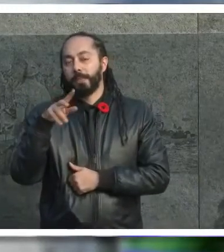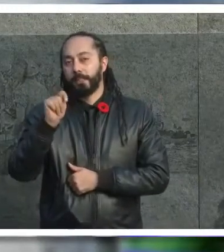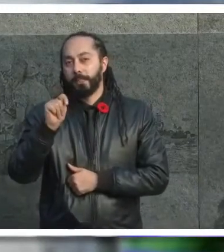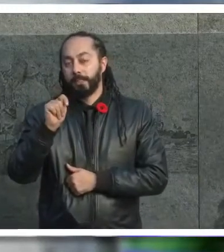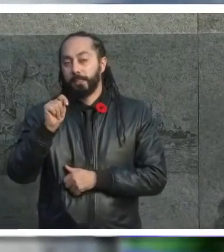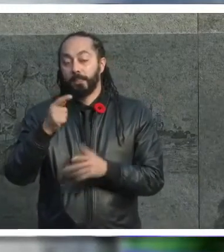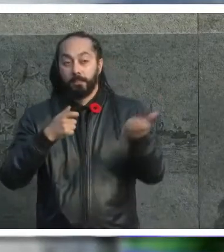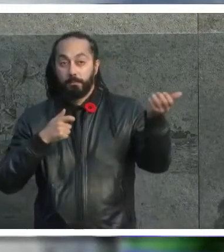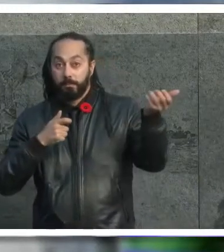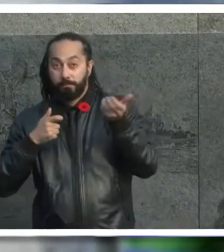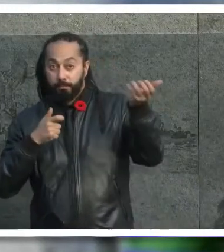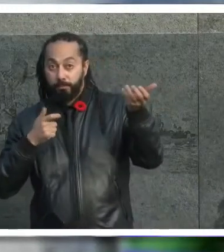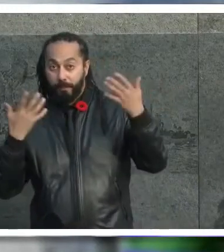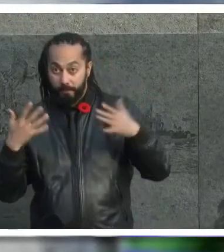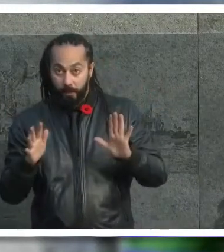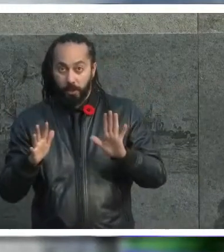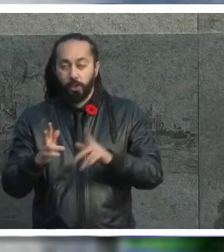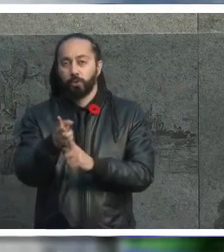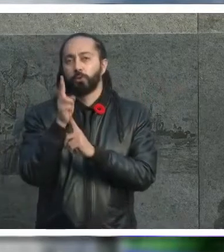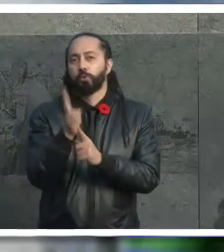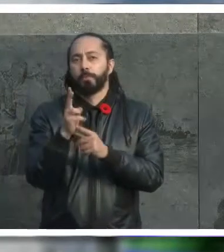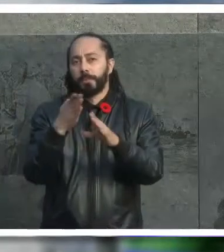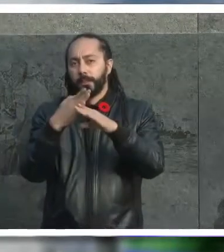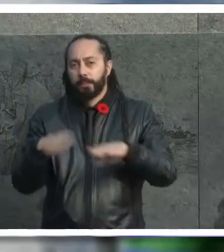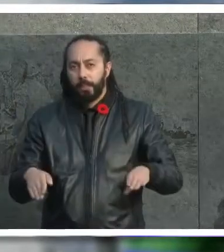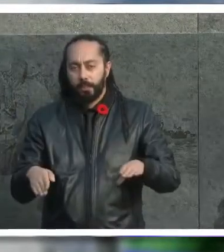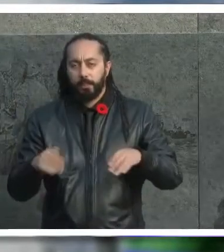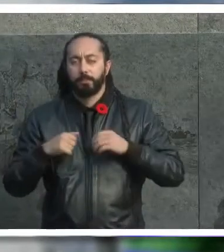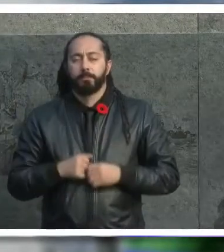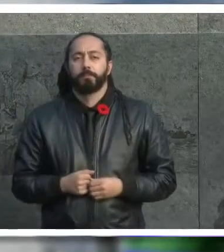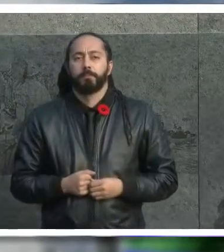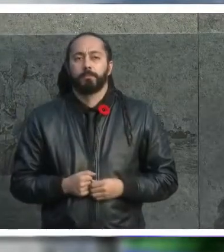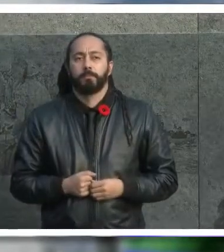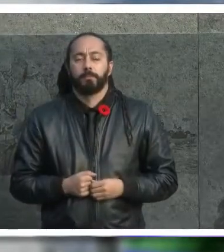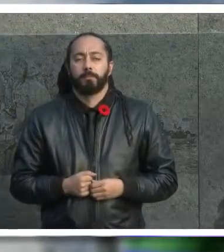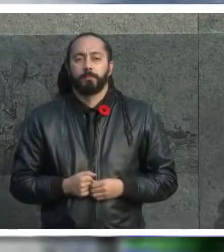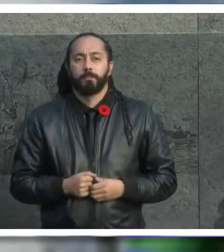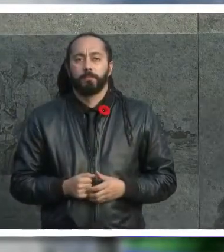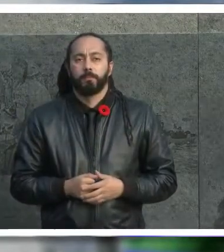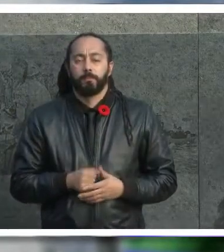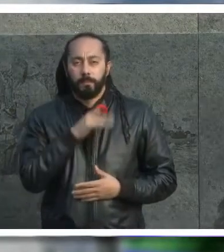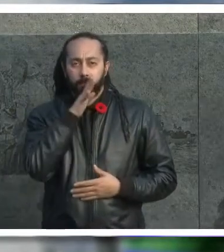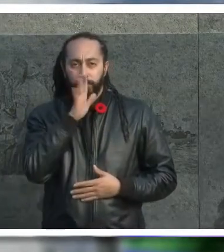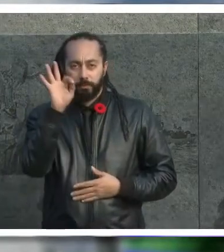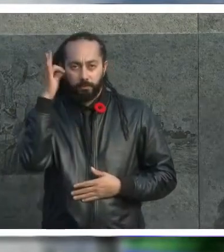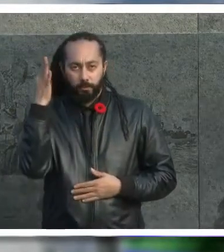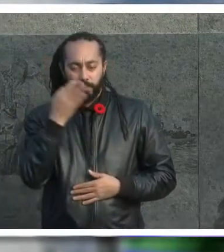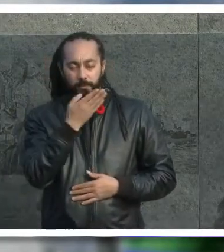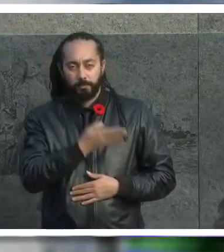will be fired by the Canadian artillery followed by two minutes of silence. (Speaks French)